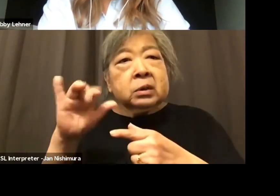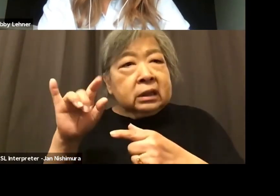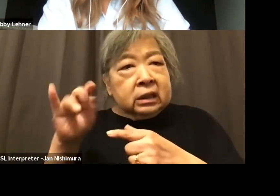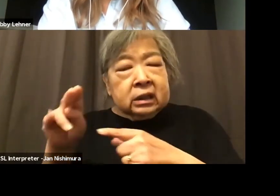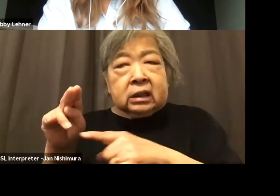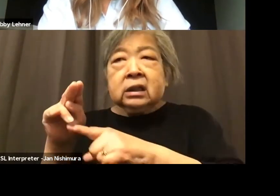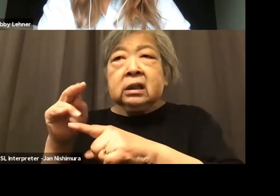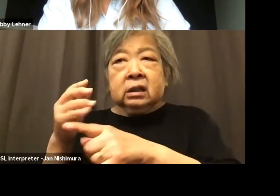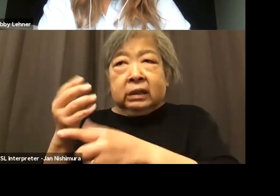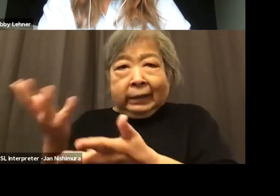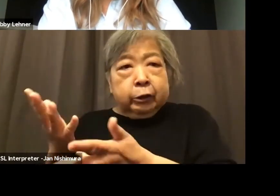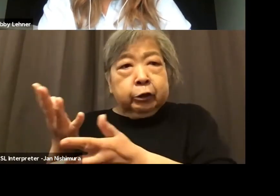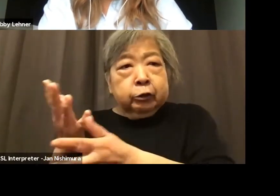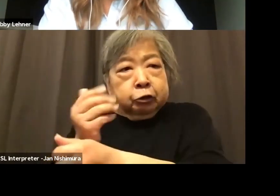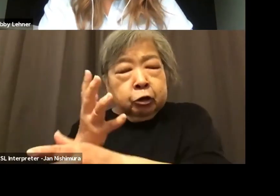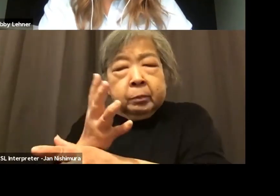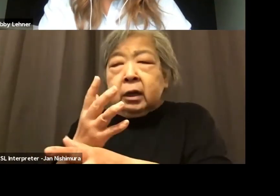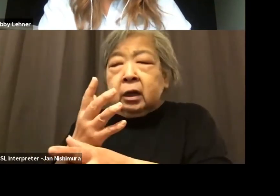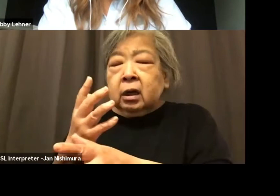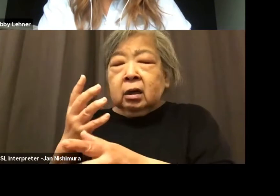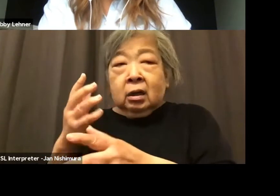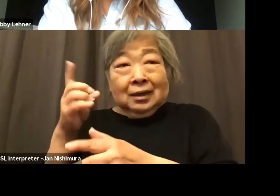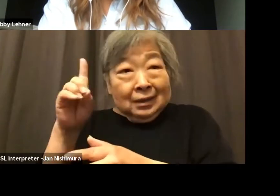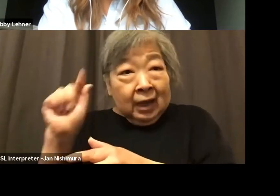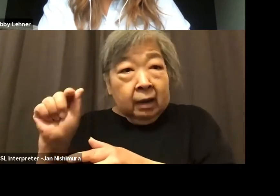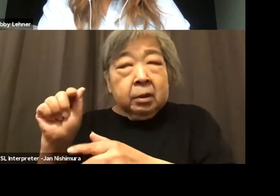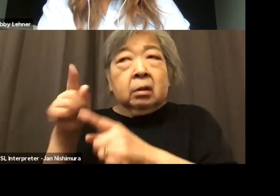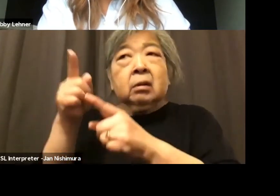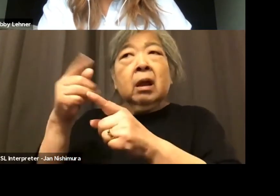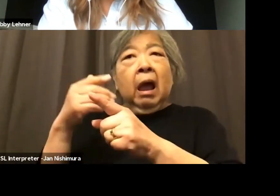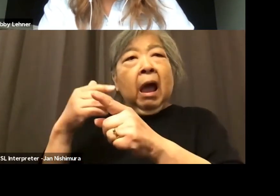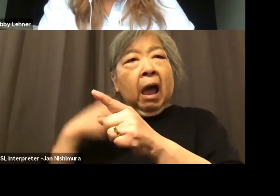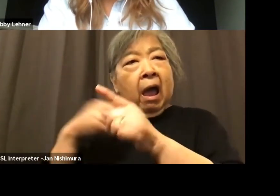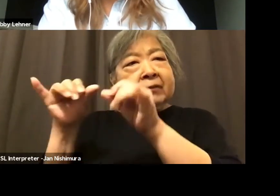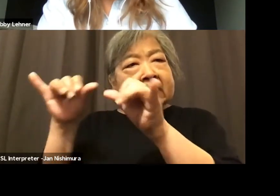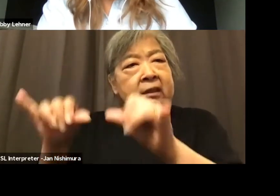there is a structure that's been created for that type of situation.